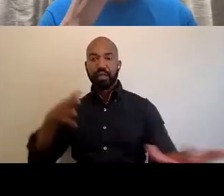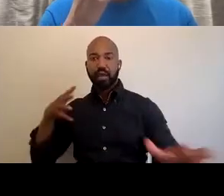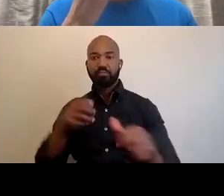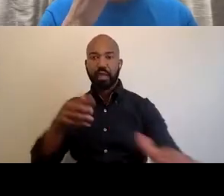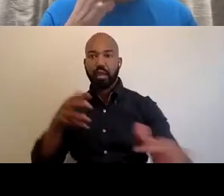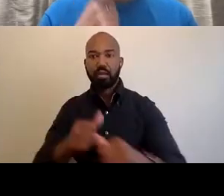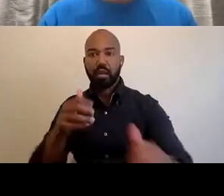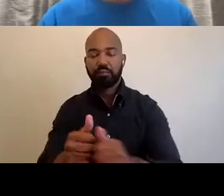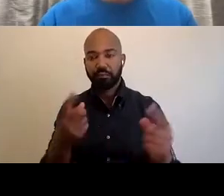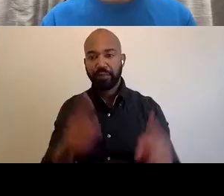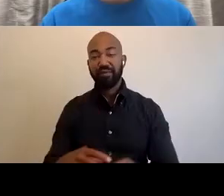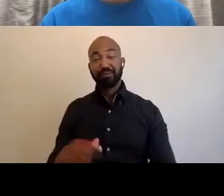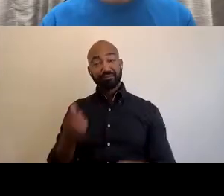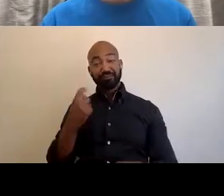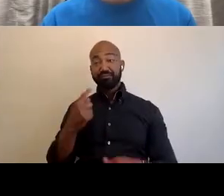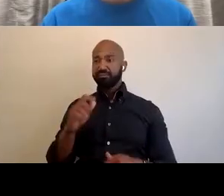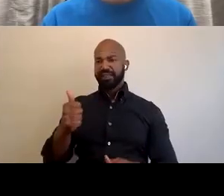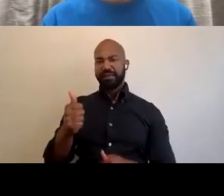but this is the information that we have currently.